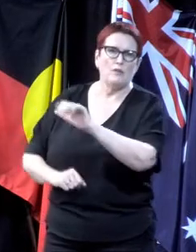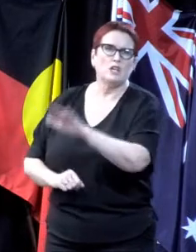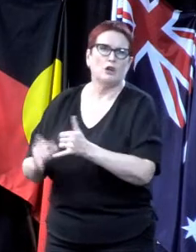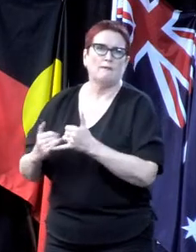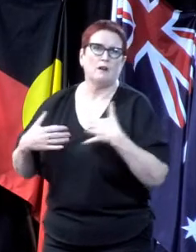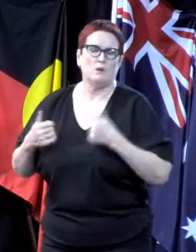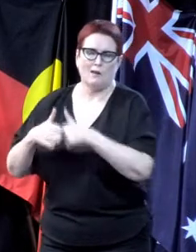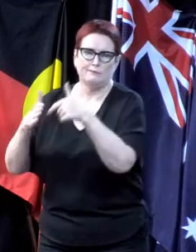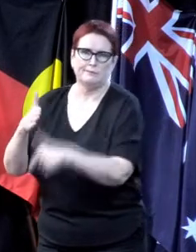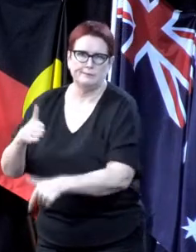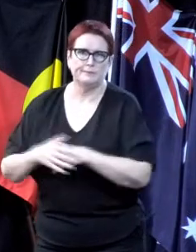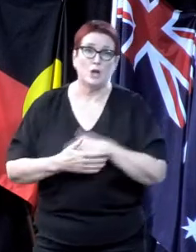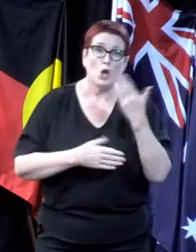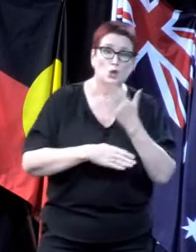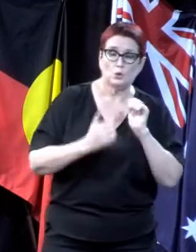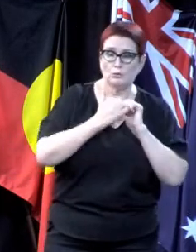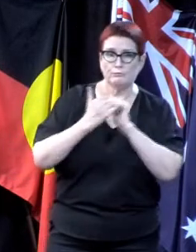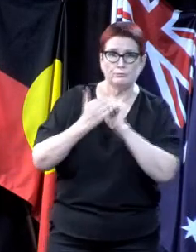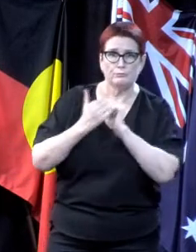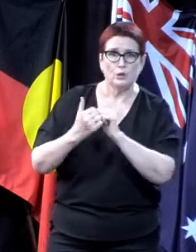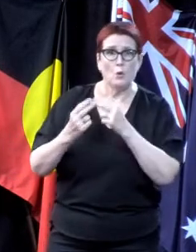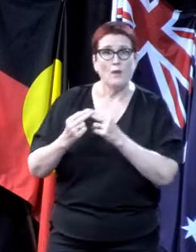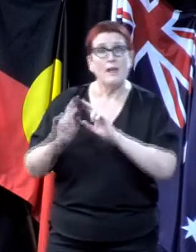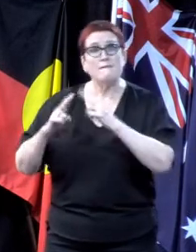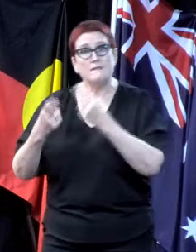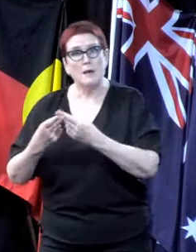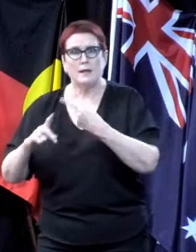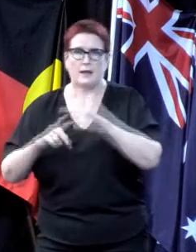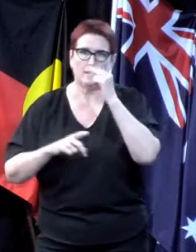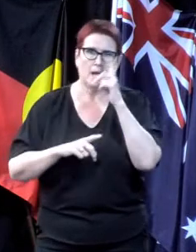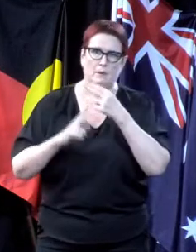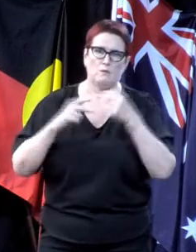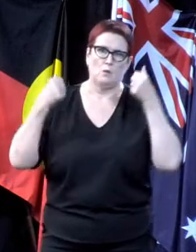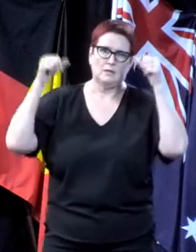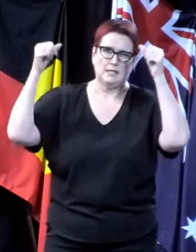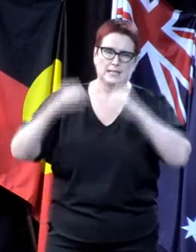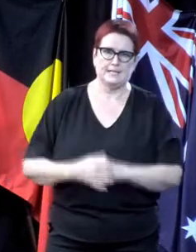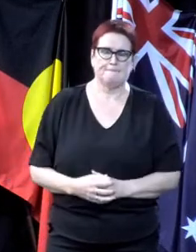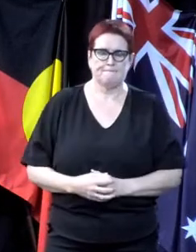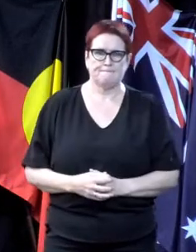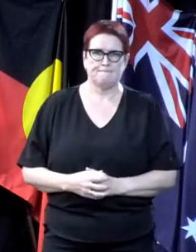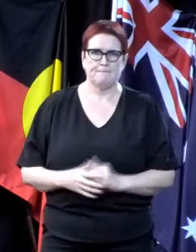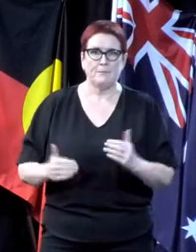and young people for successful outcomes. Additionally, giving young people a voice, either verbal